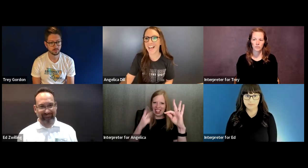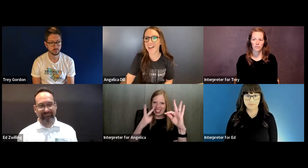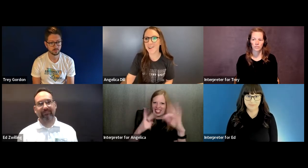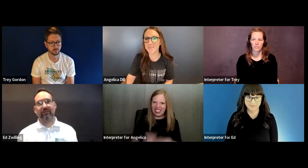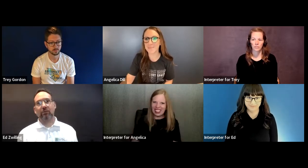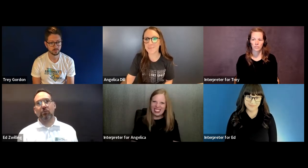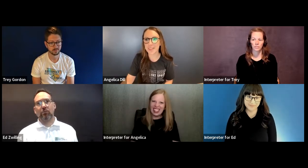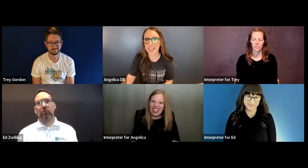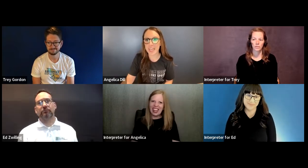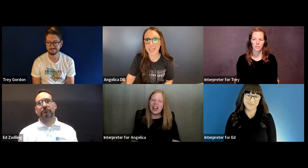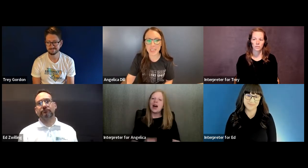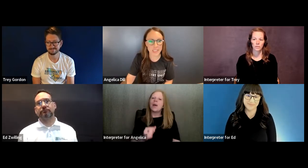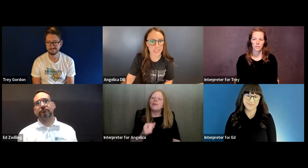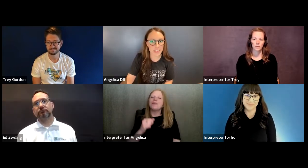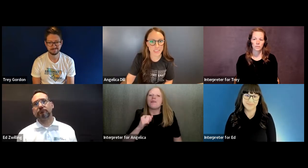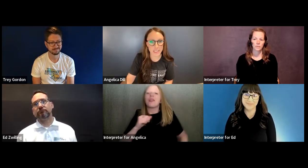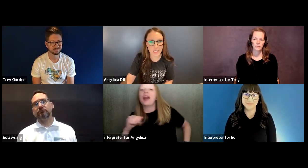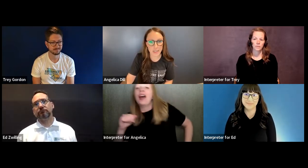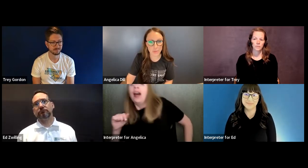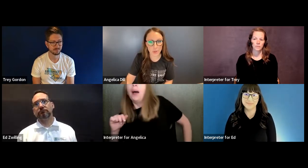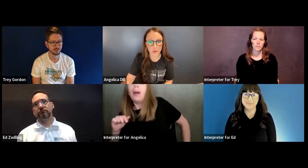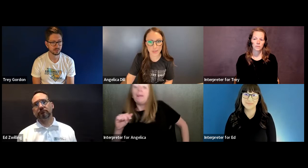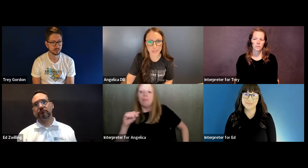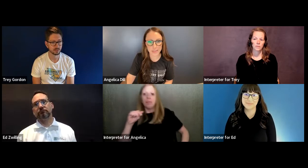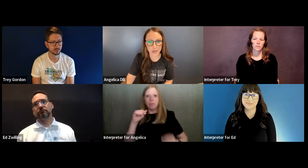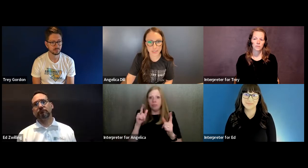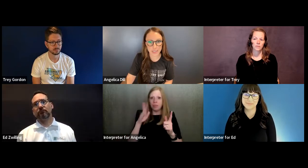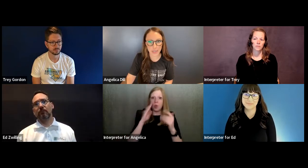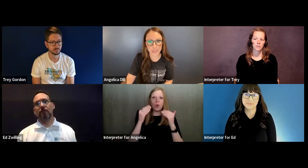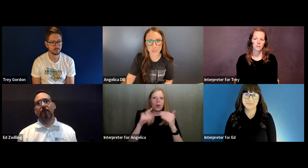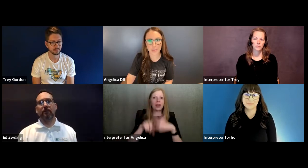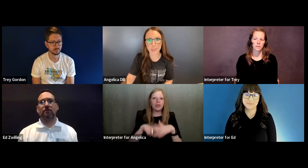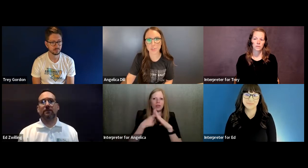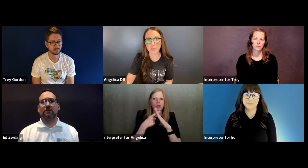um and we'll go ahead and start in a second i just want to make sure